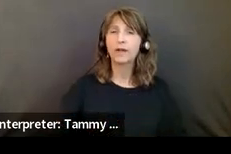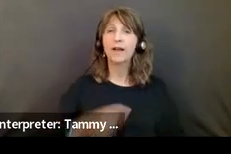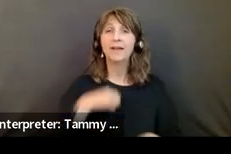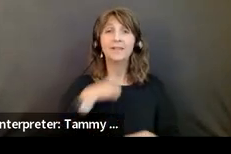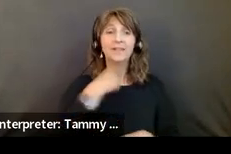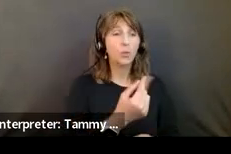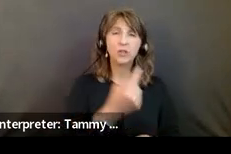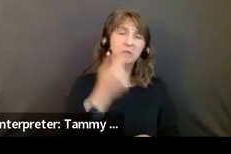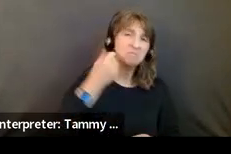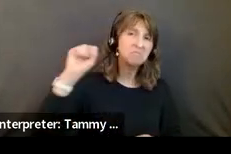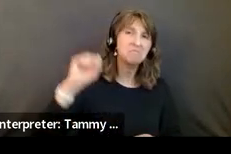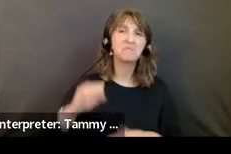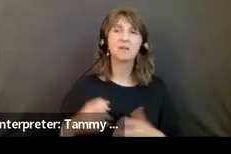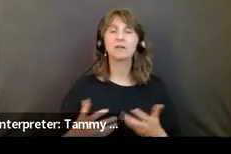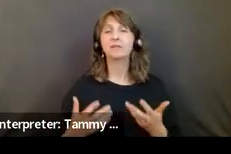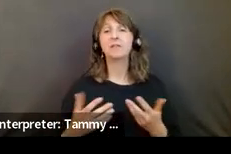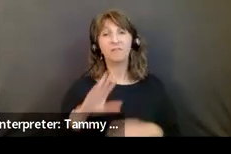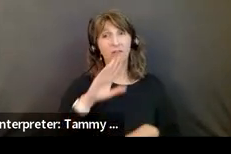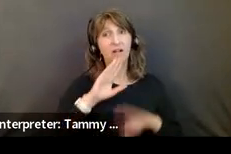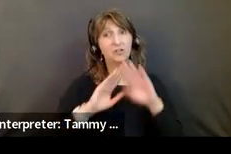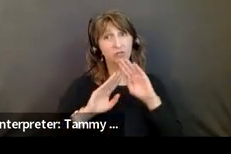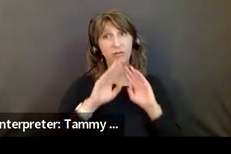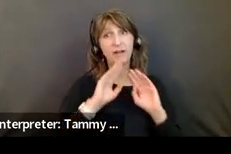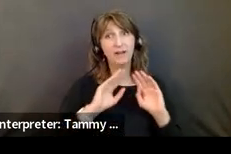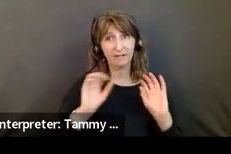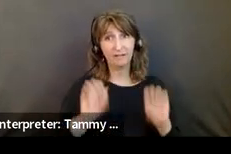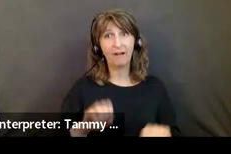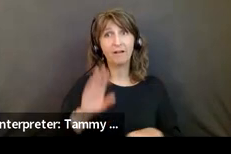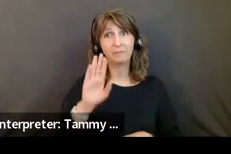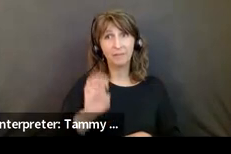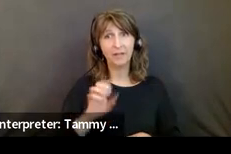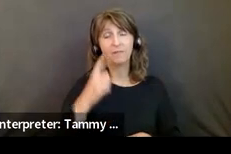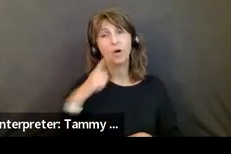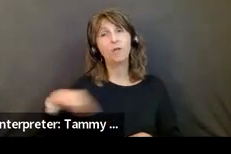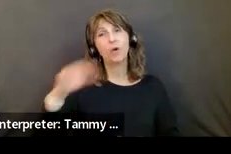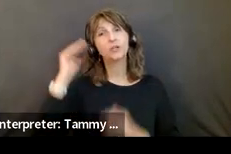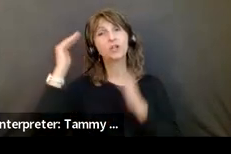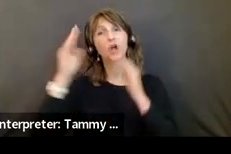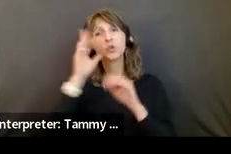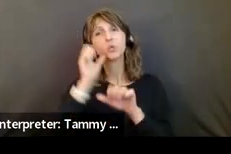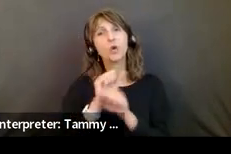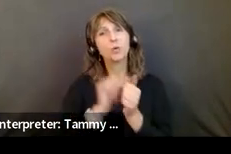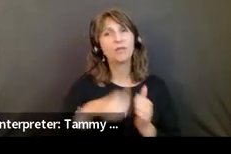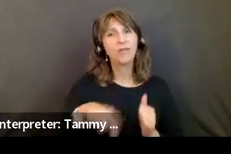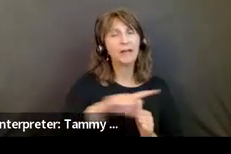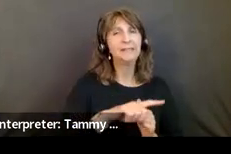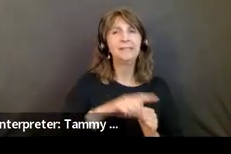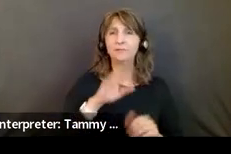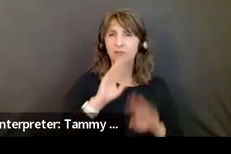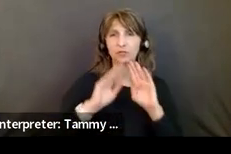And that can be frustrating for some individuals who work with these children. But if we understand. But why?